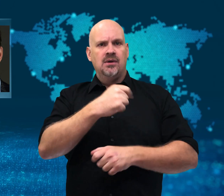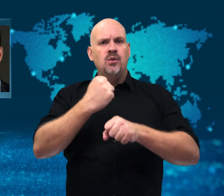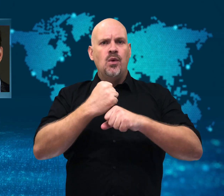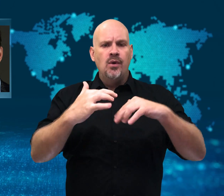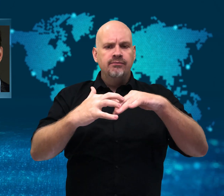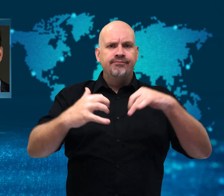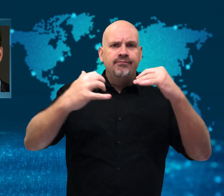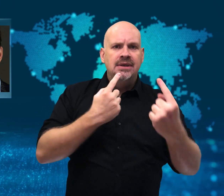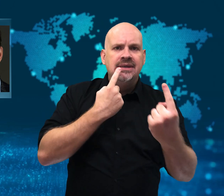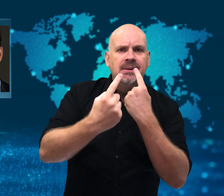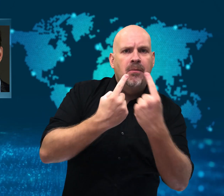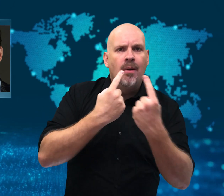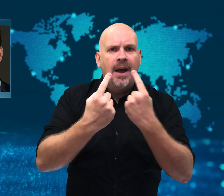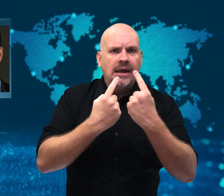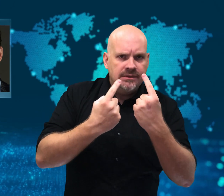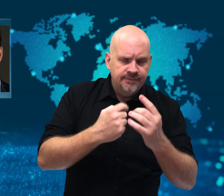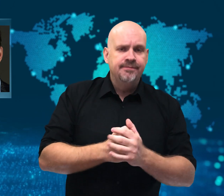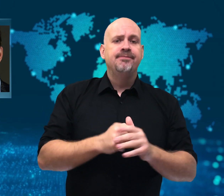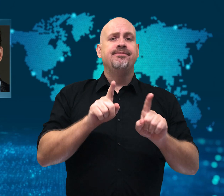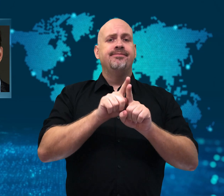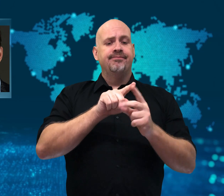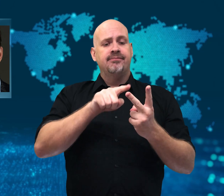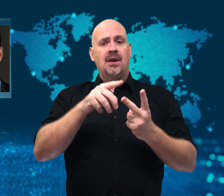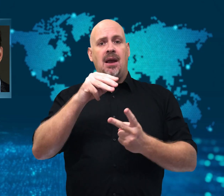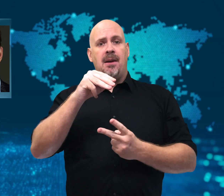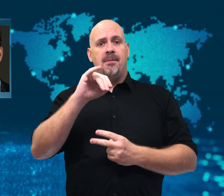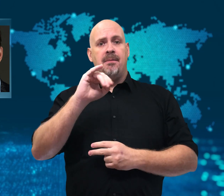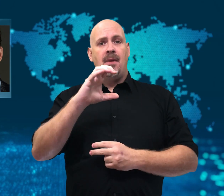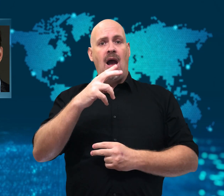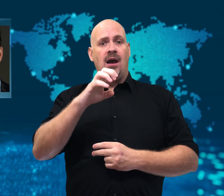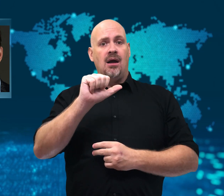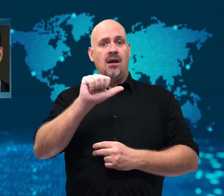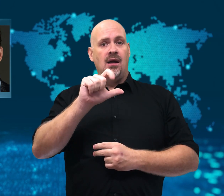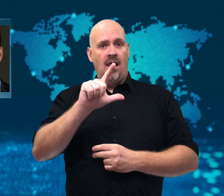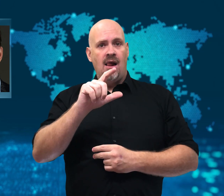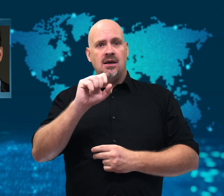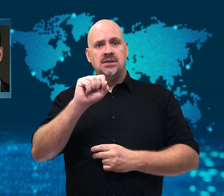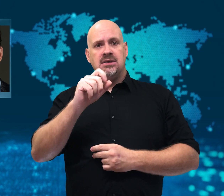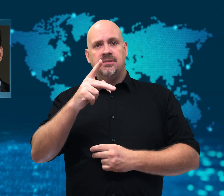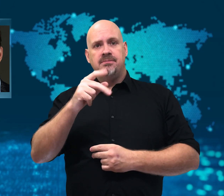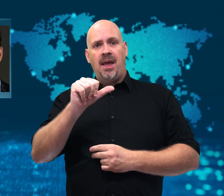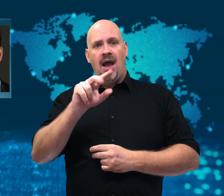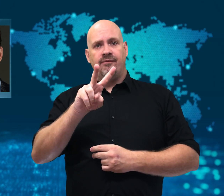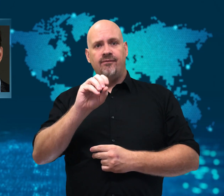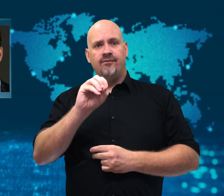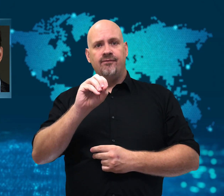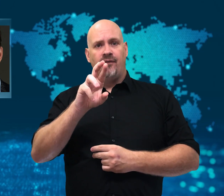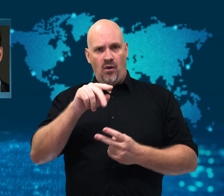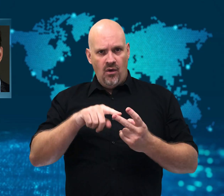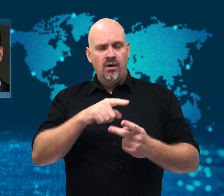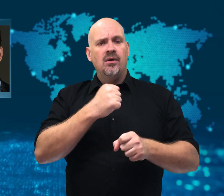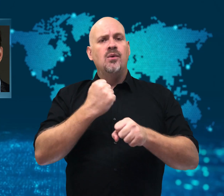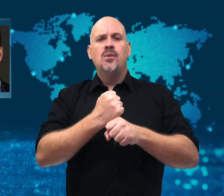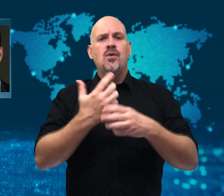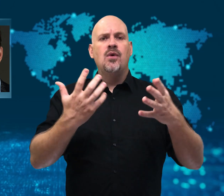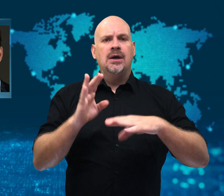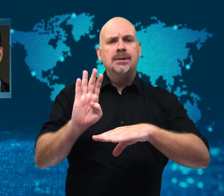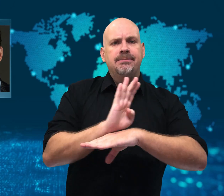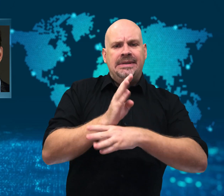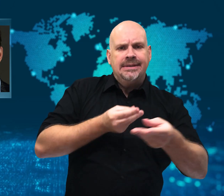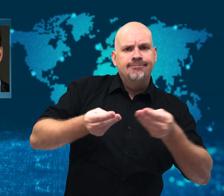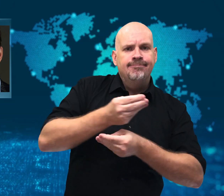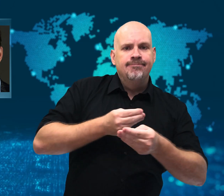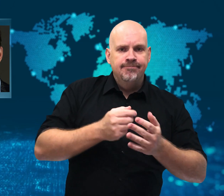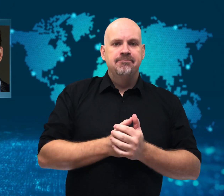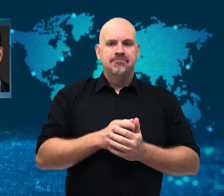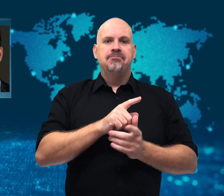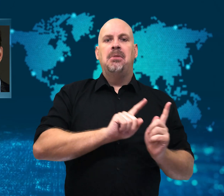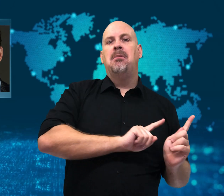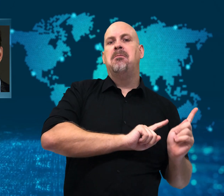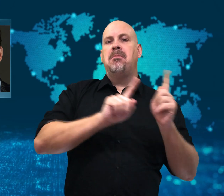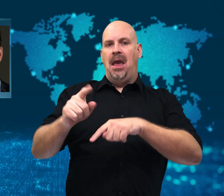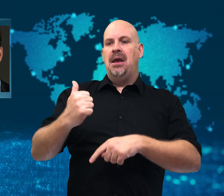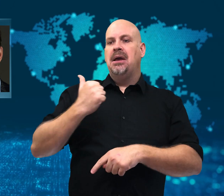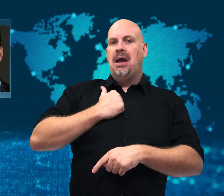Canadian Prime Minister Trudeau greeted them when they arrived in Canada.